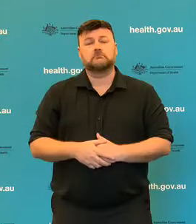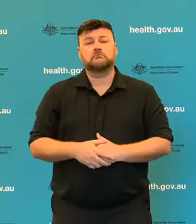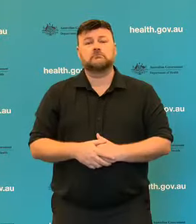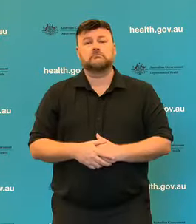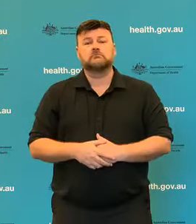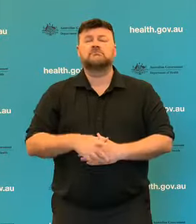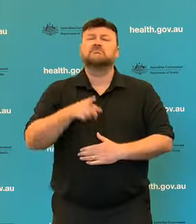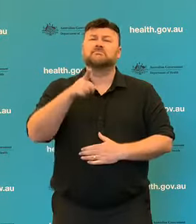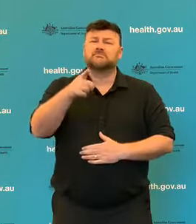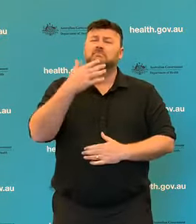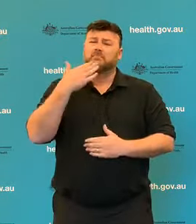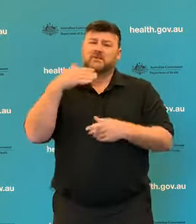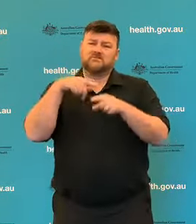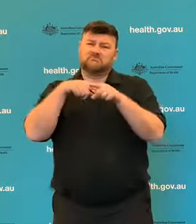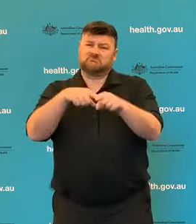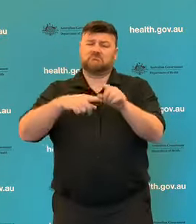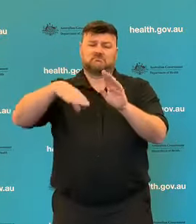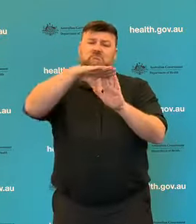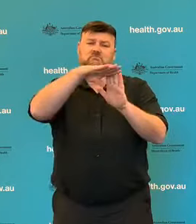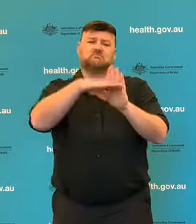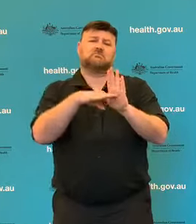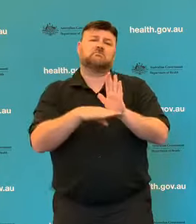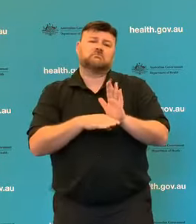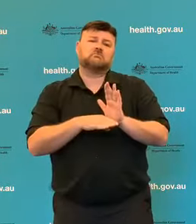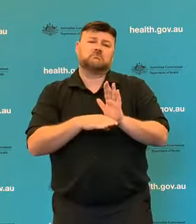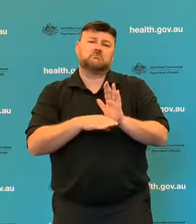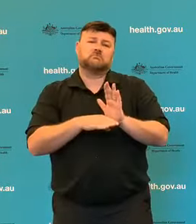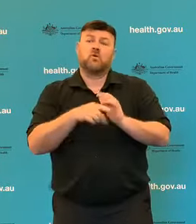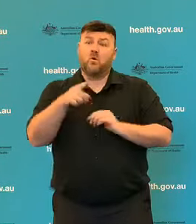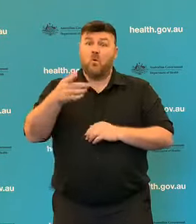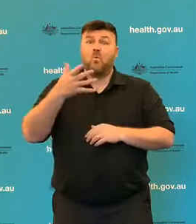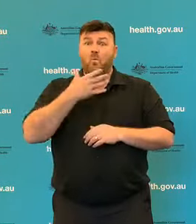any restrictions in your local area to see your Father or put his health